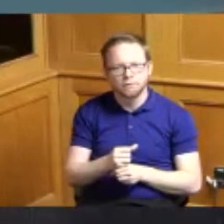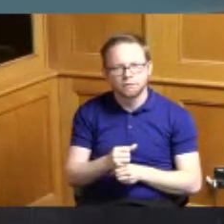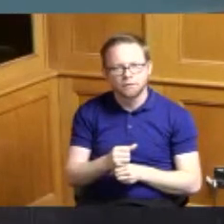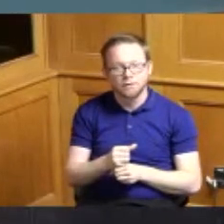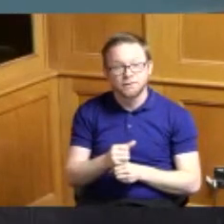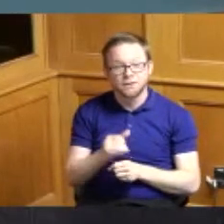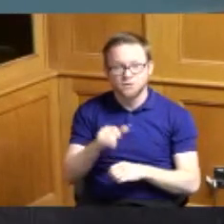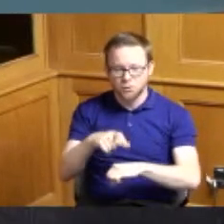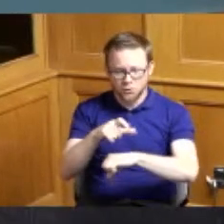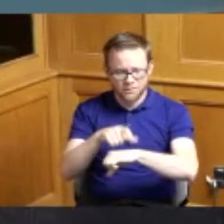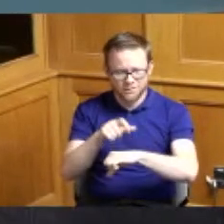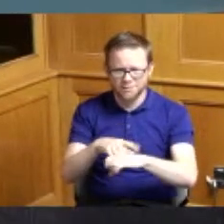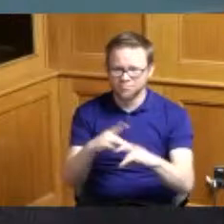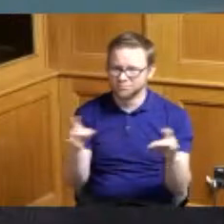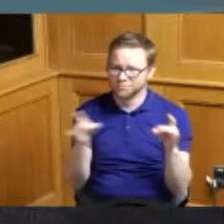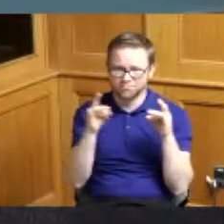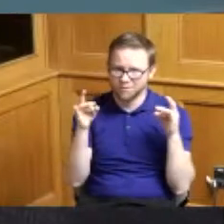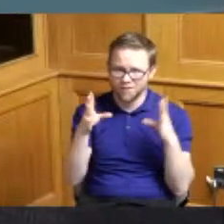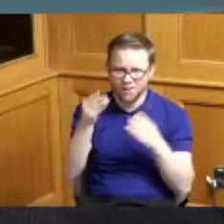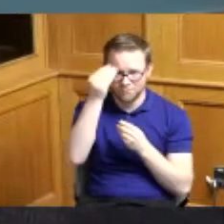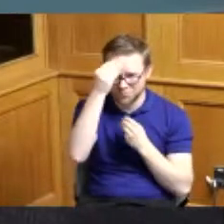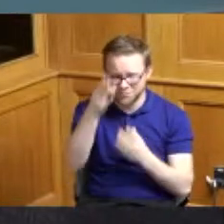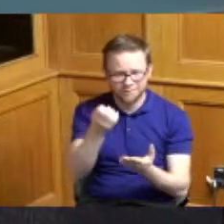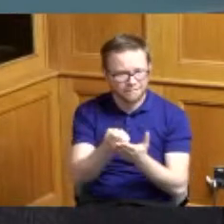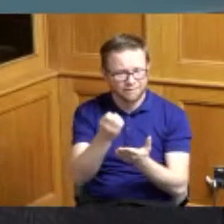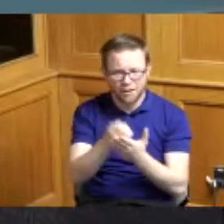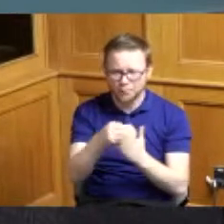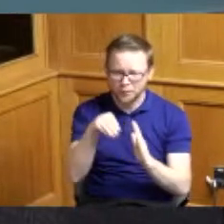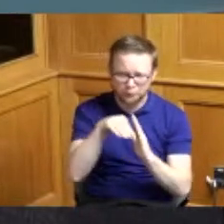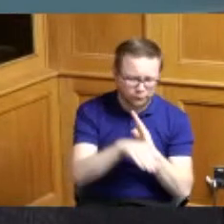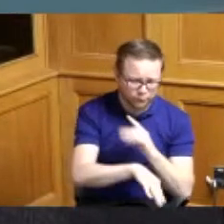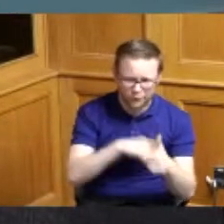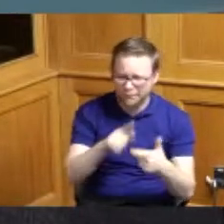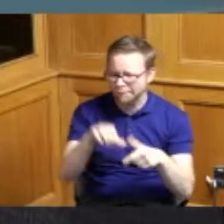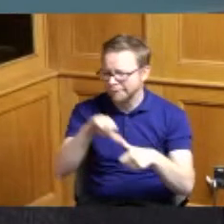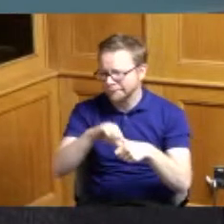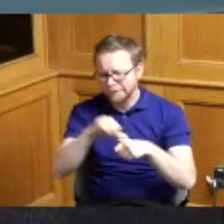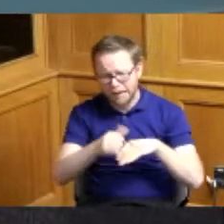couldn't be worse iNFLation is up gas prices are jumping out the roof